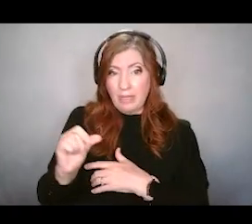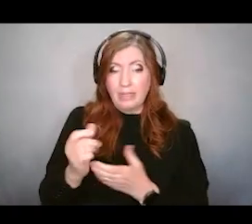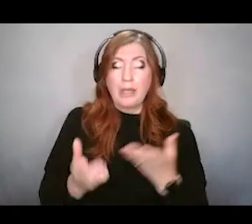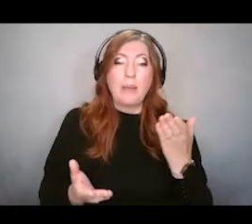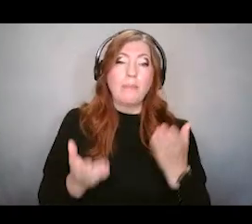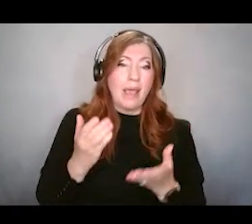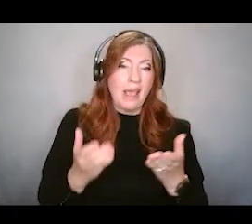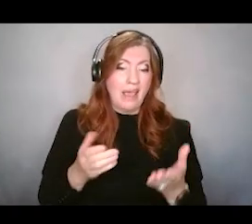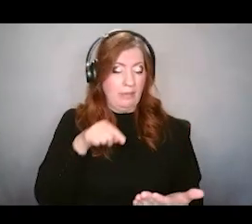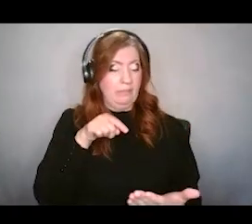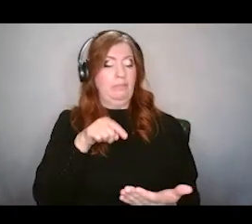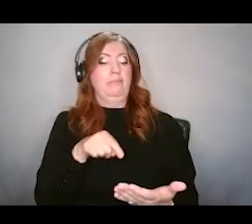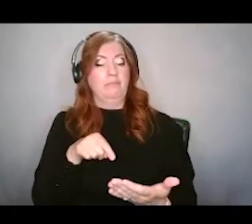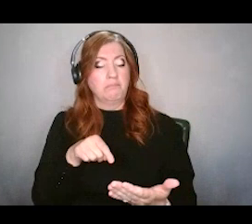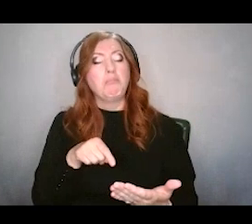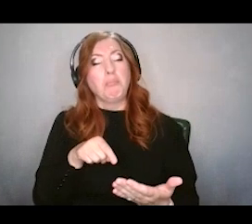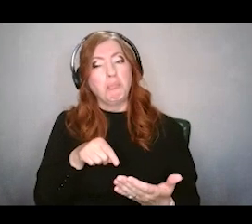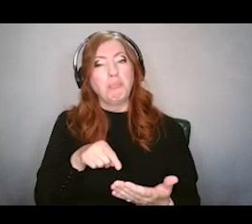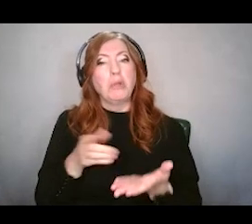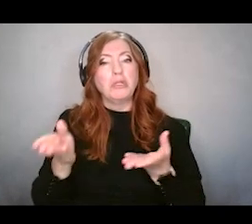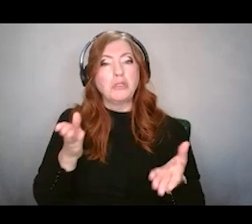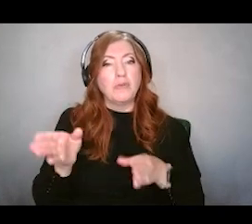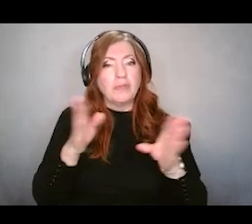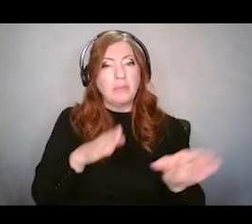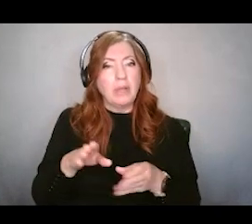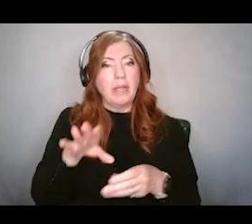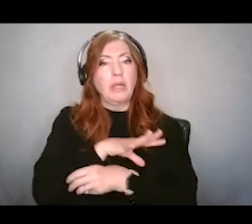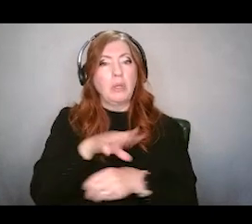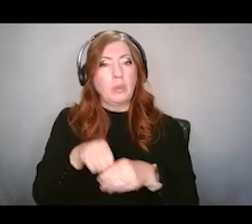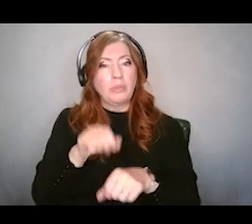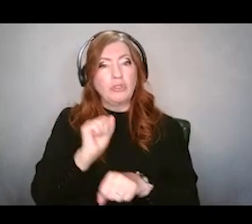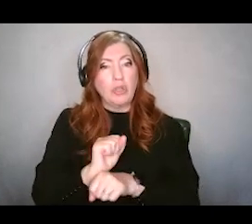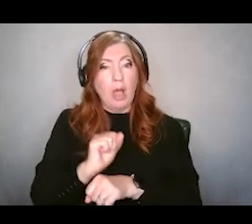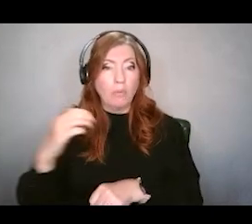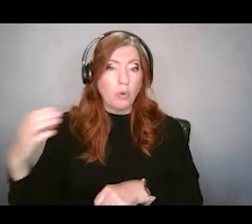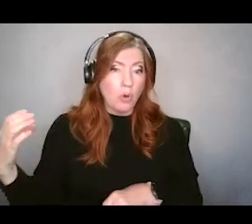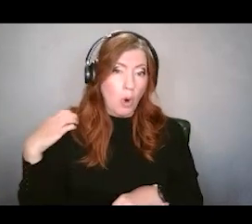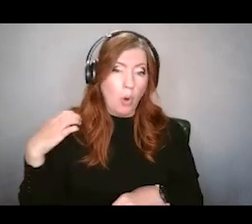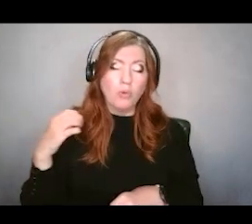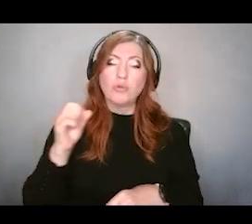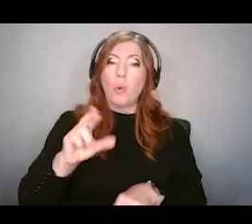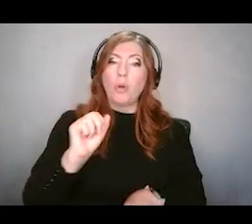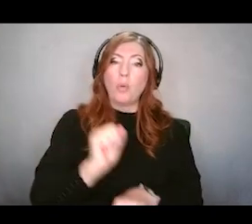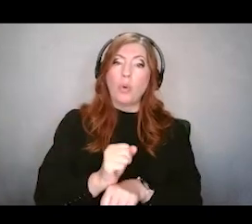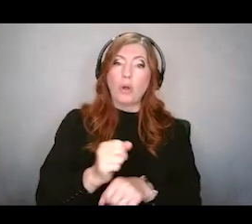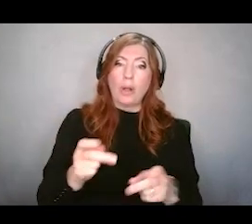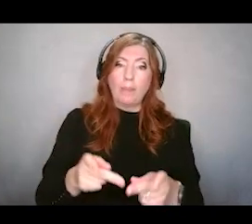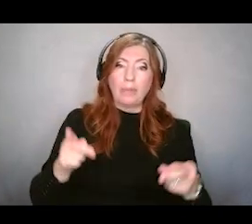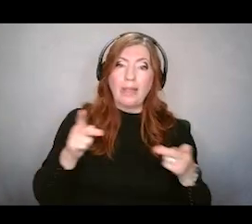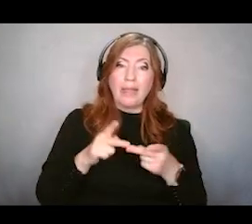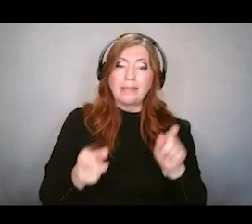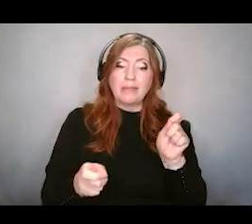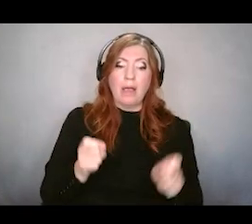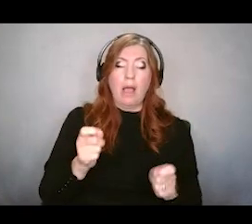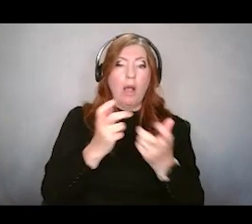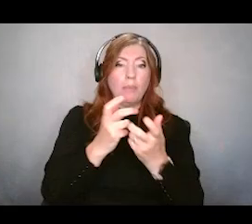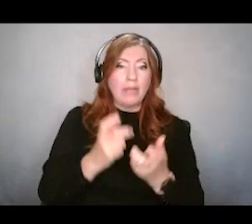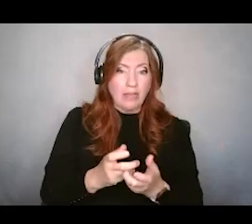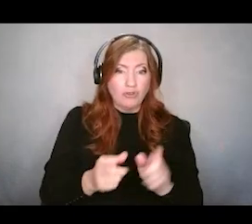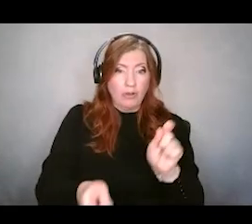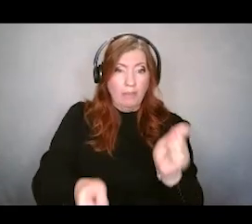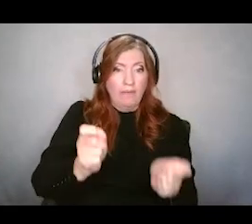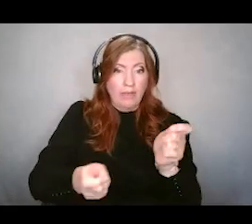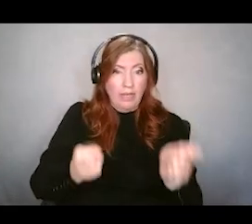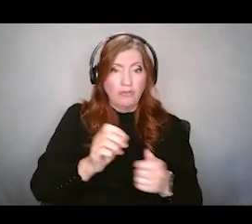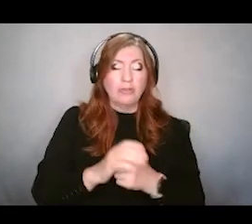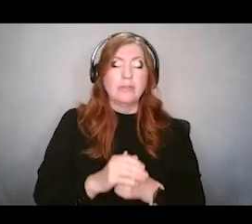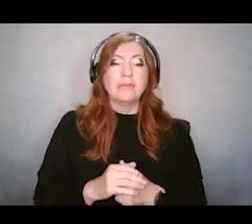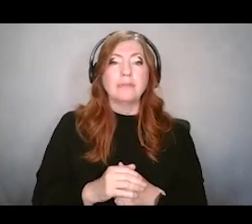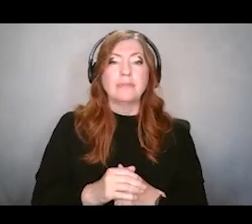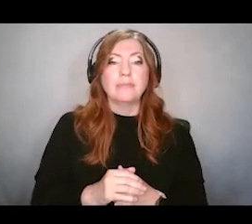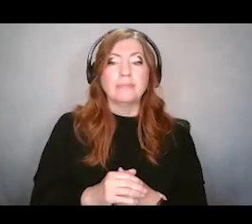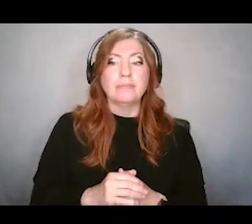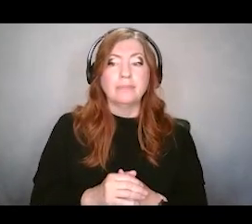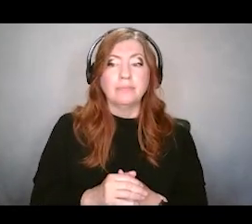a service plan that includes job coaching or workplace accessibility modifications.